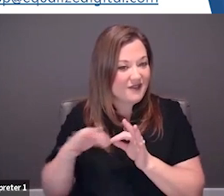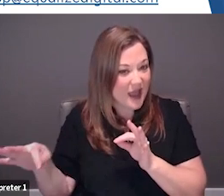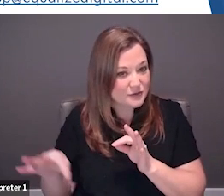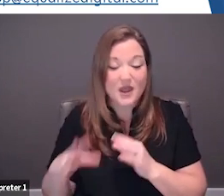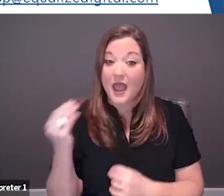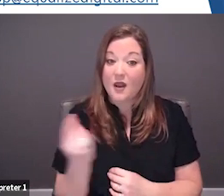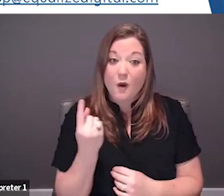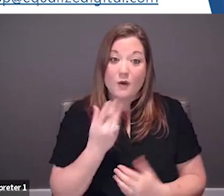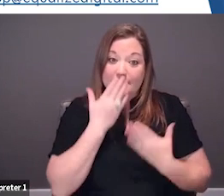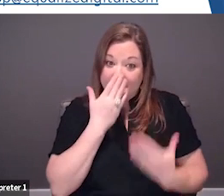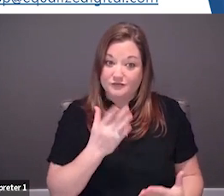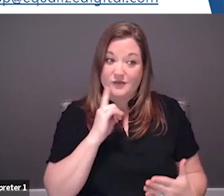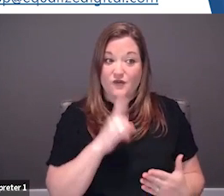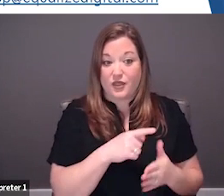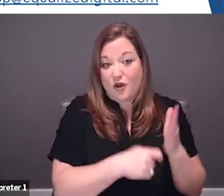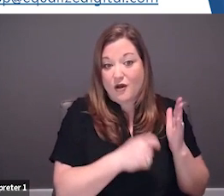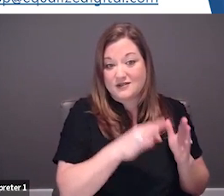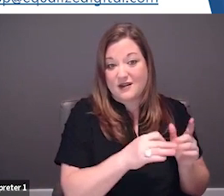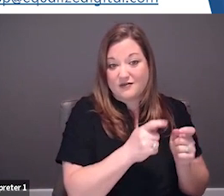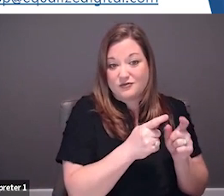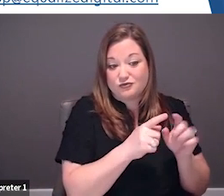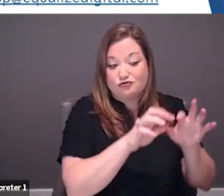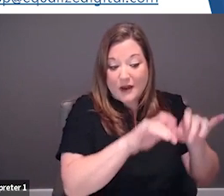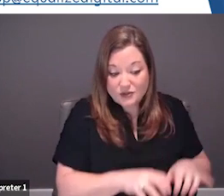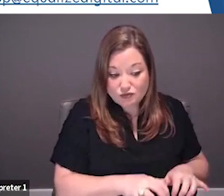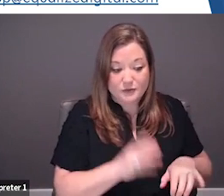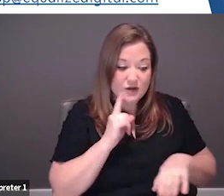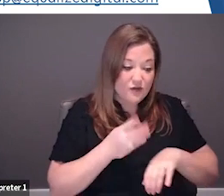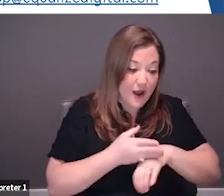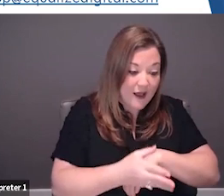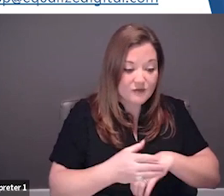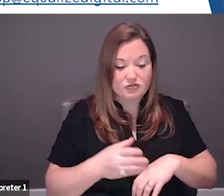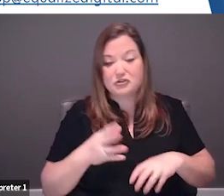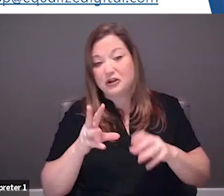with the cost of transcription and things after the meetups are done for the recordings.